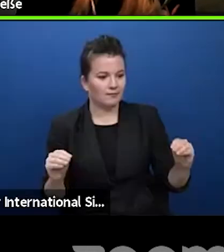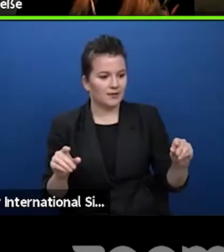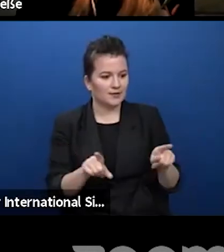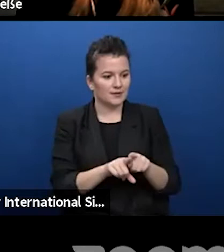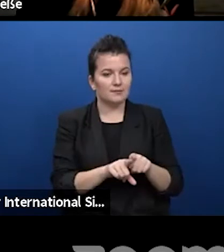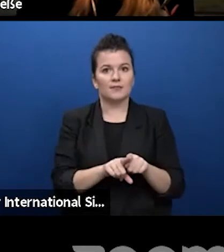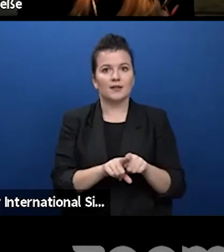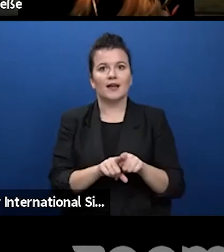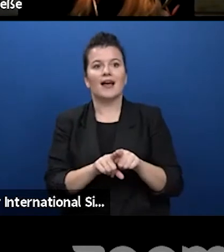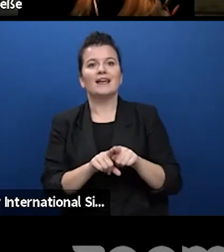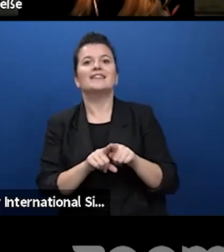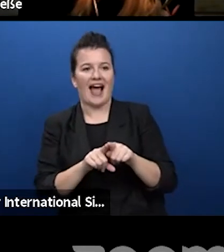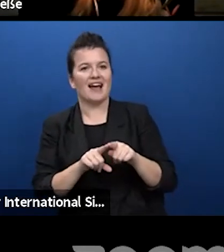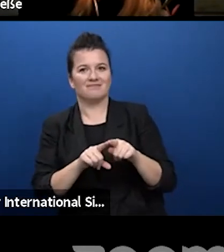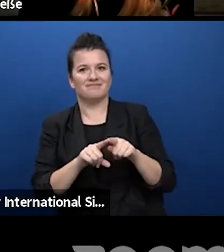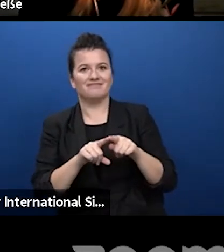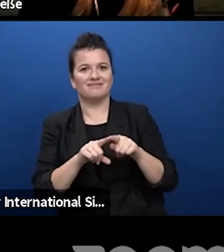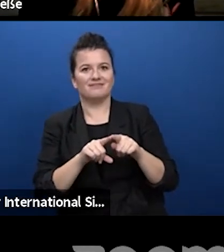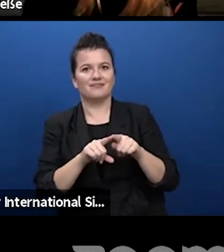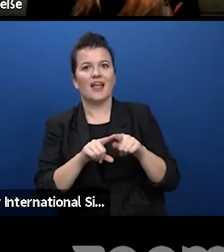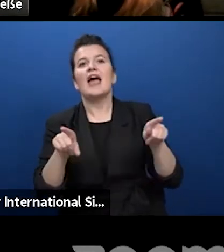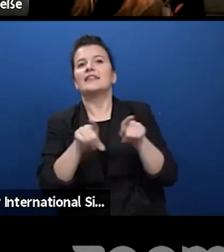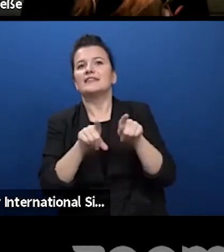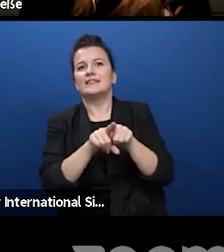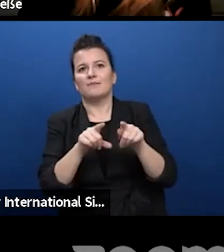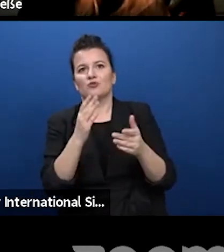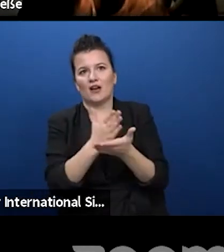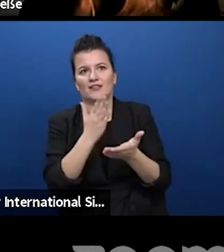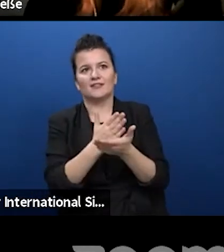Well there's a lot of things which are difficult to talk about you know. I mean like recently,